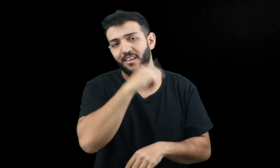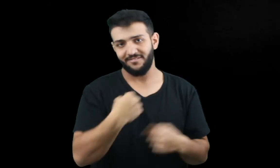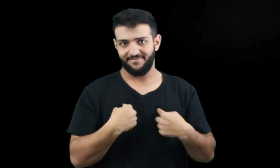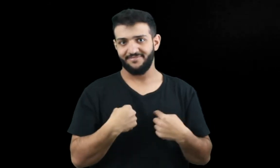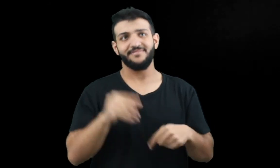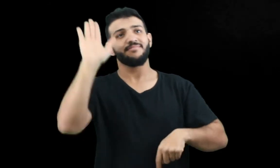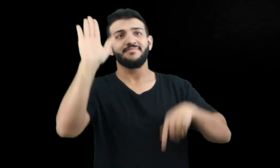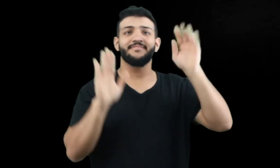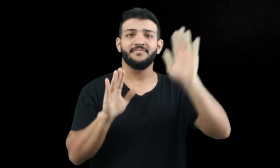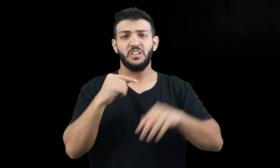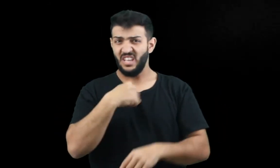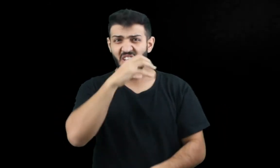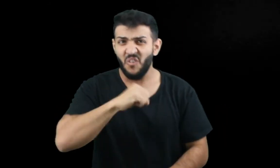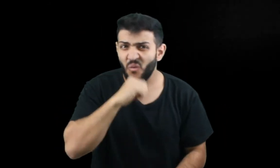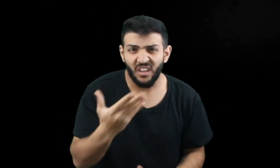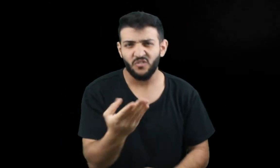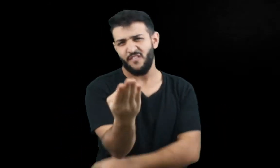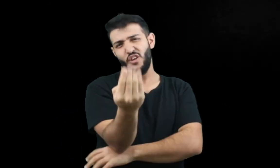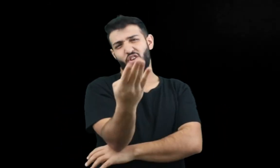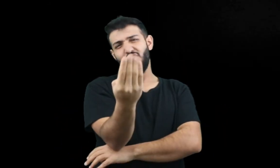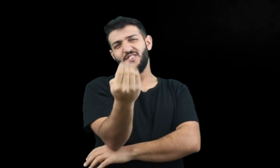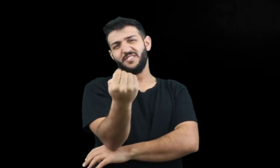I was just faking my way through. I was fourteen then.